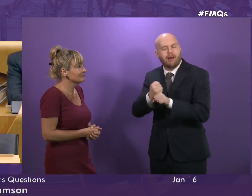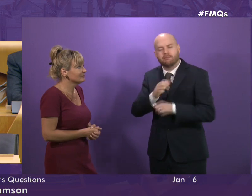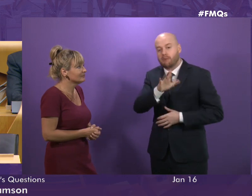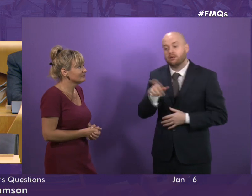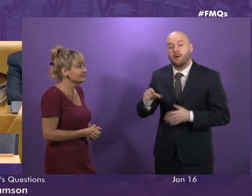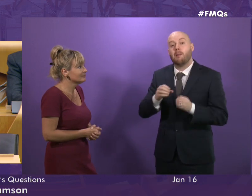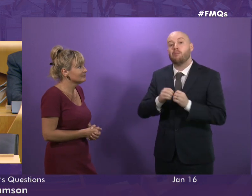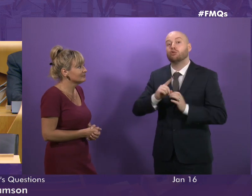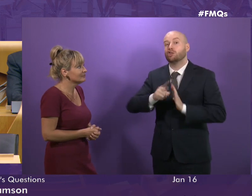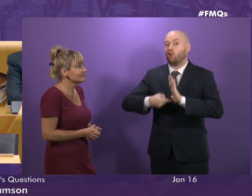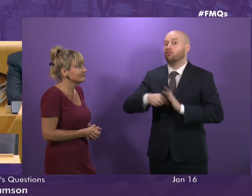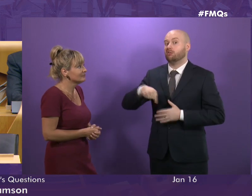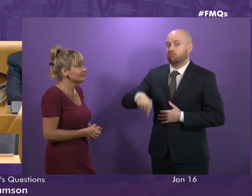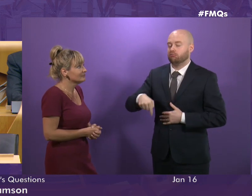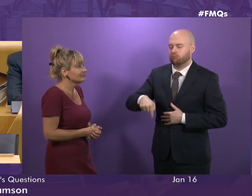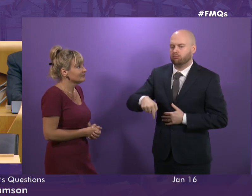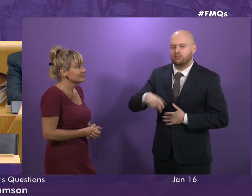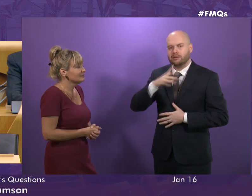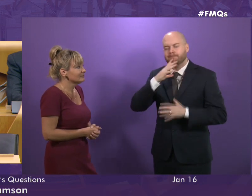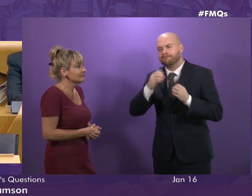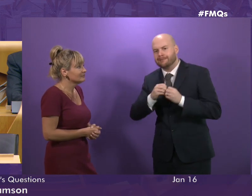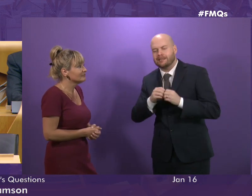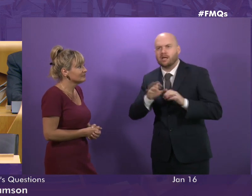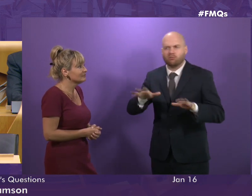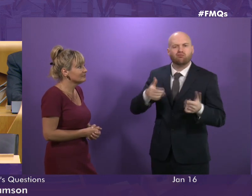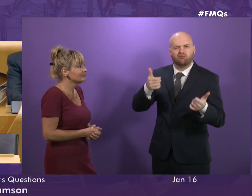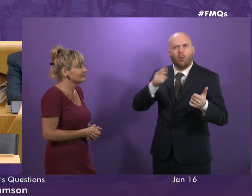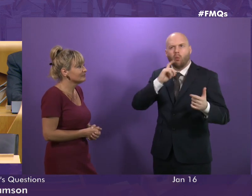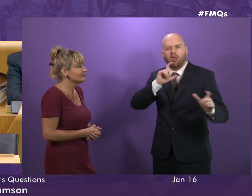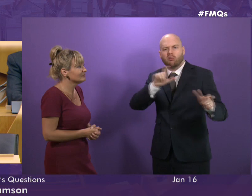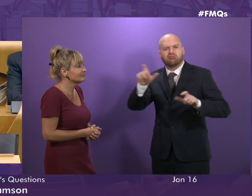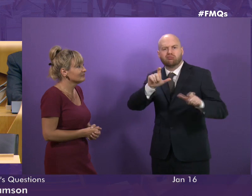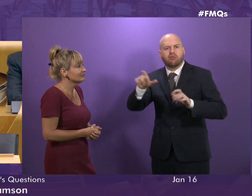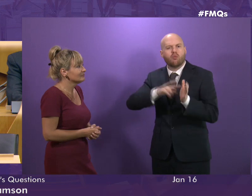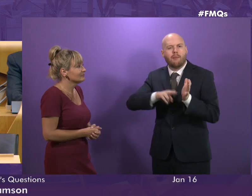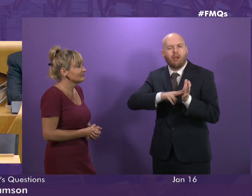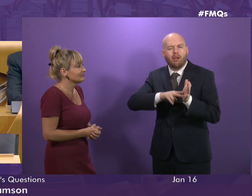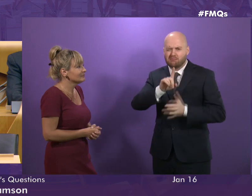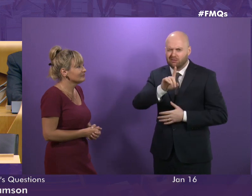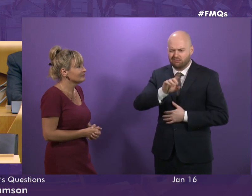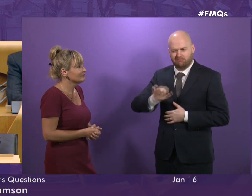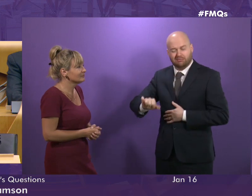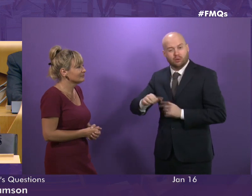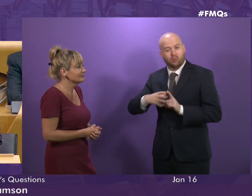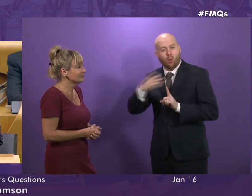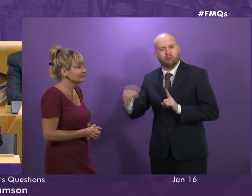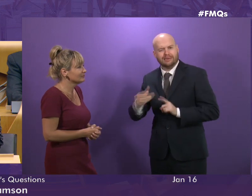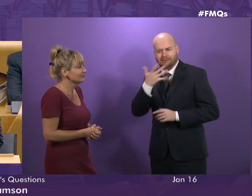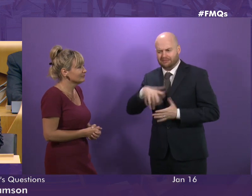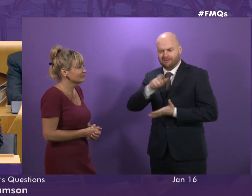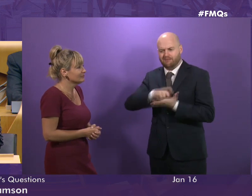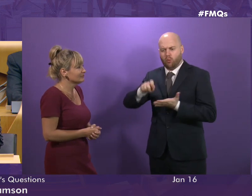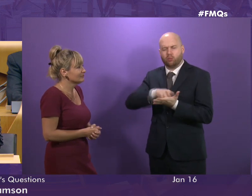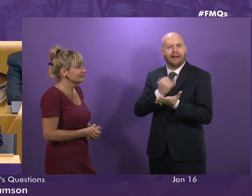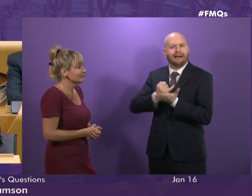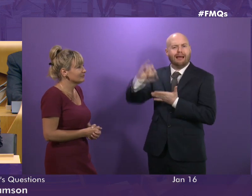continue as normal. That is cold comfort, given that his party voted against continuing with the scheme during the progress of the European Union (Withdrawal Agreement) Bill.